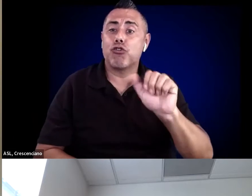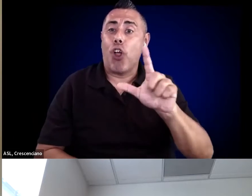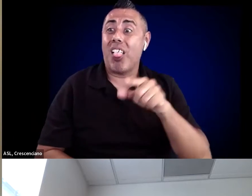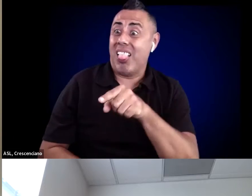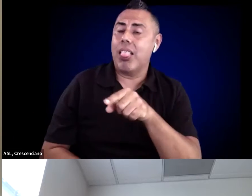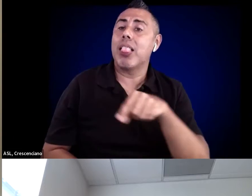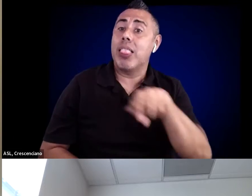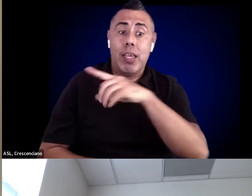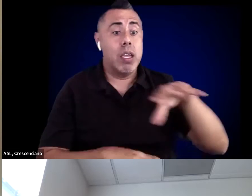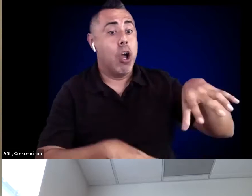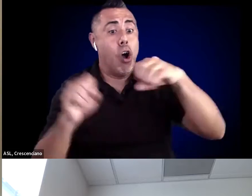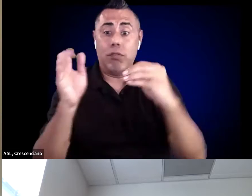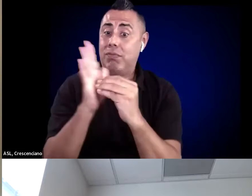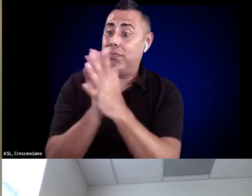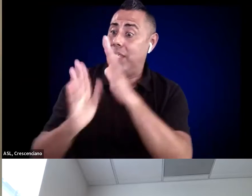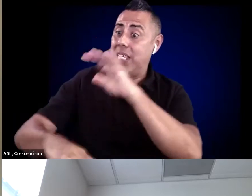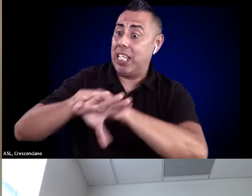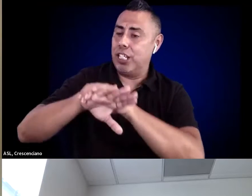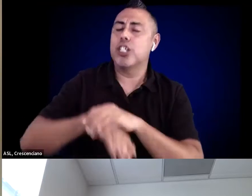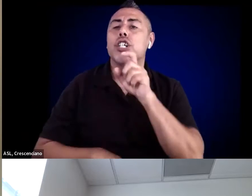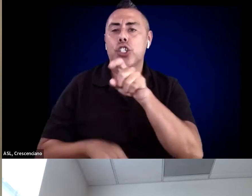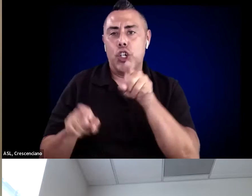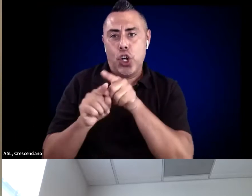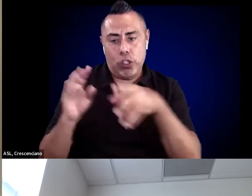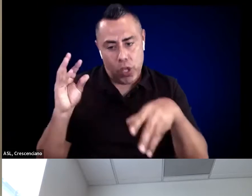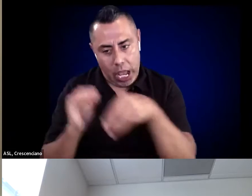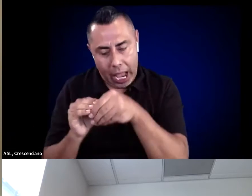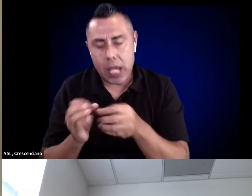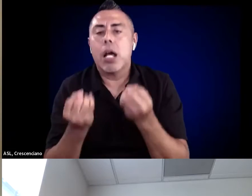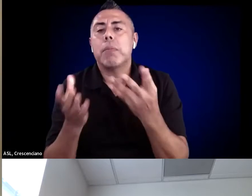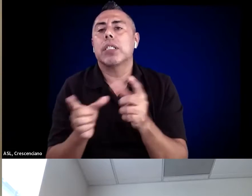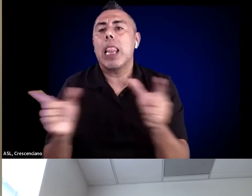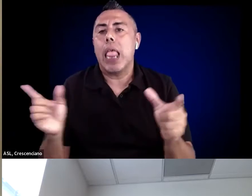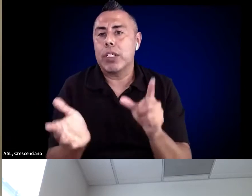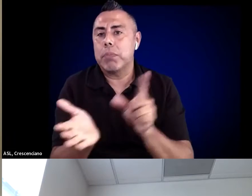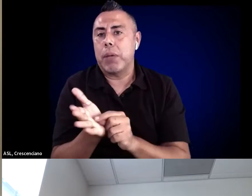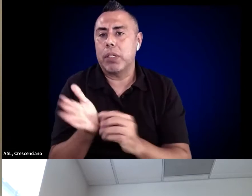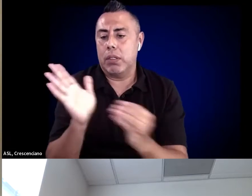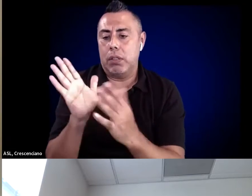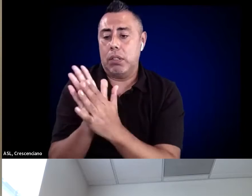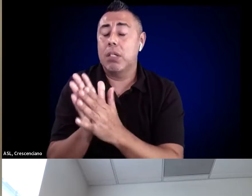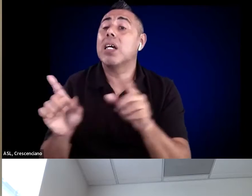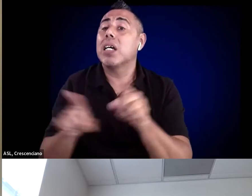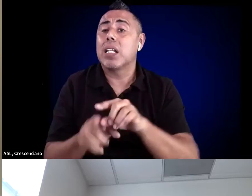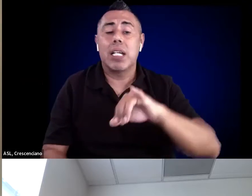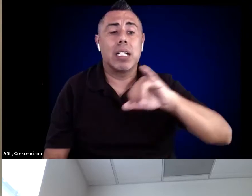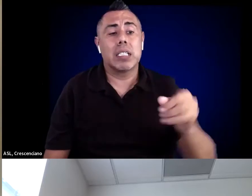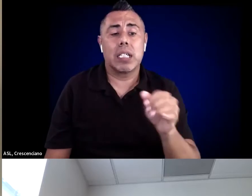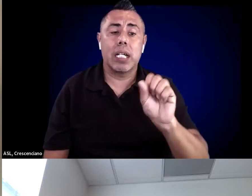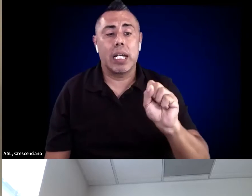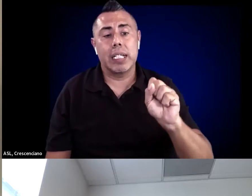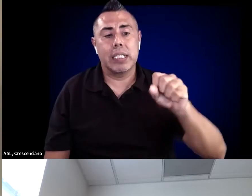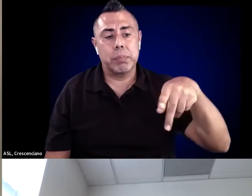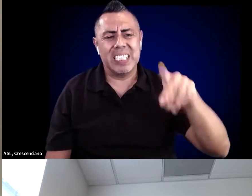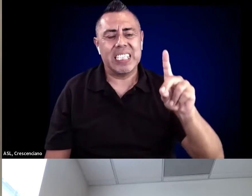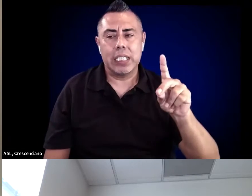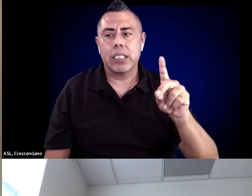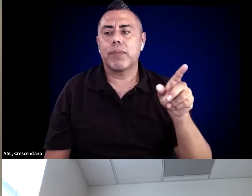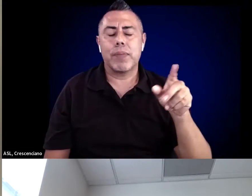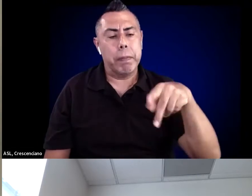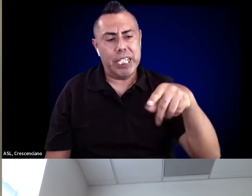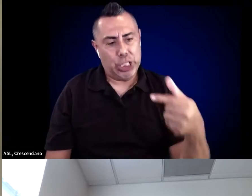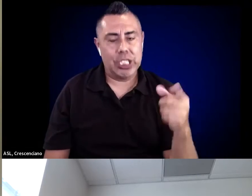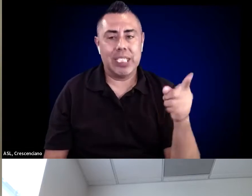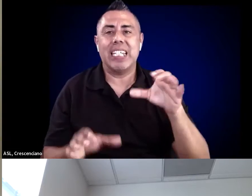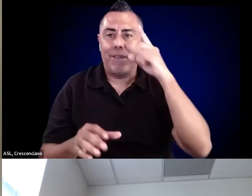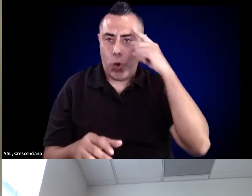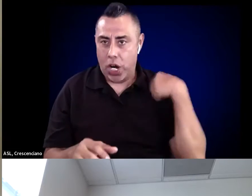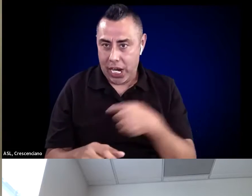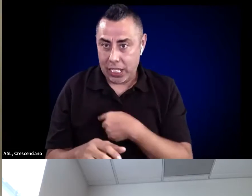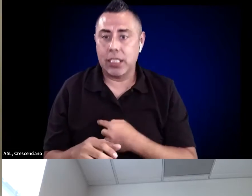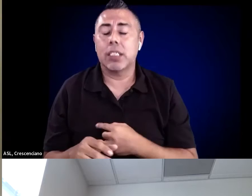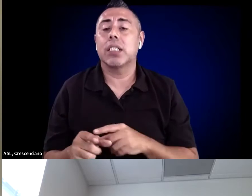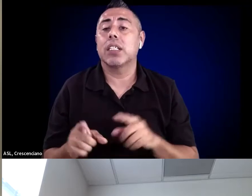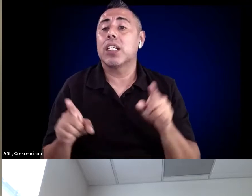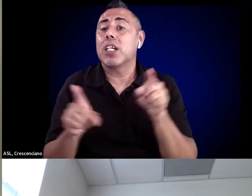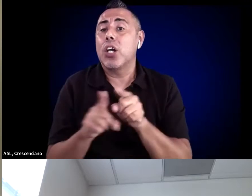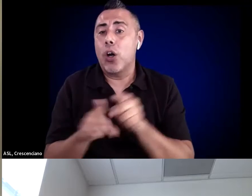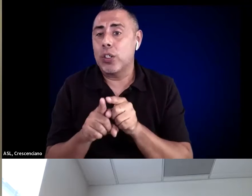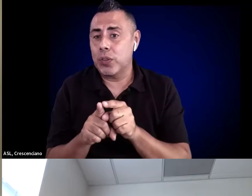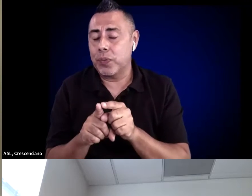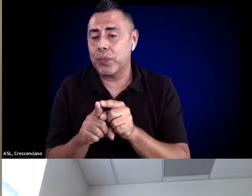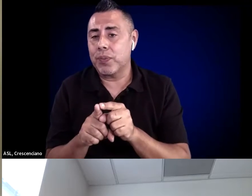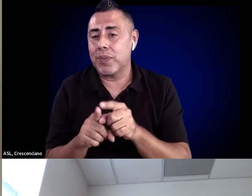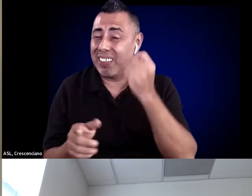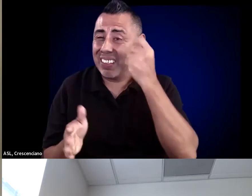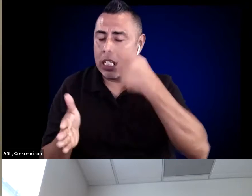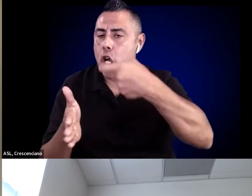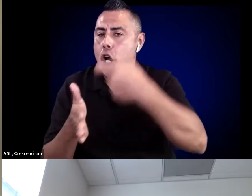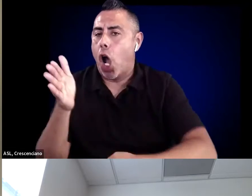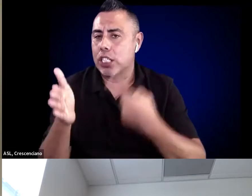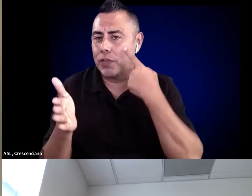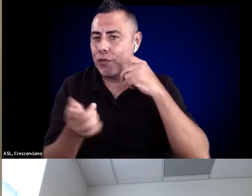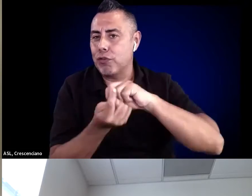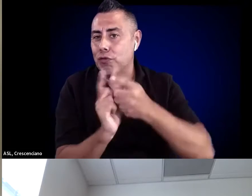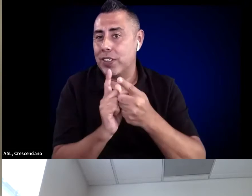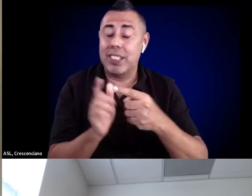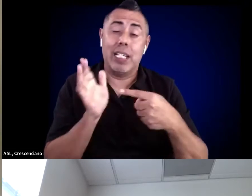Ranya Virk: um an option for hosting uh multi. Lingual publications like Jspg was able to do for us, and I think a big part of that is decreasing the cost for translations like right now translating um from English to another language. Um